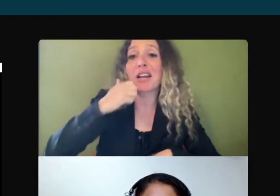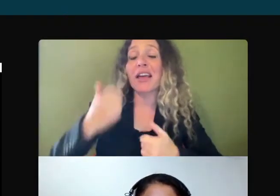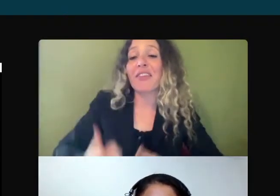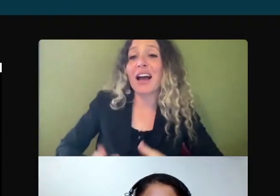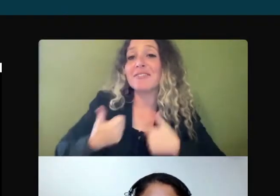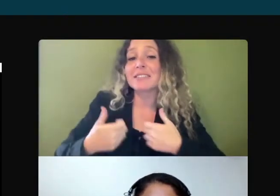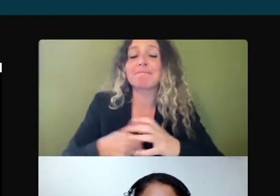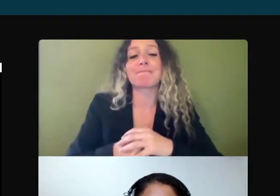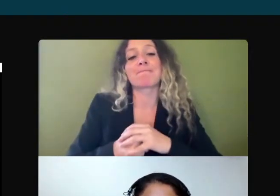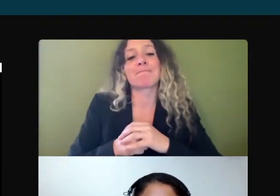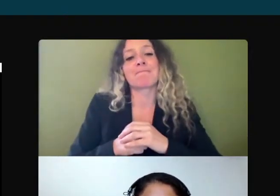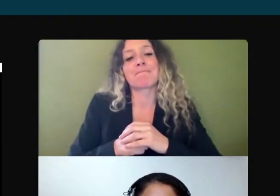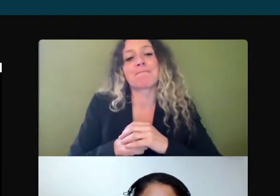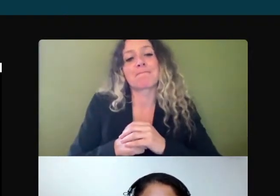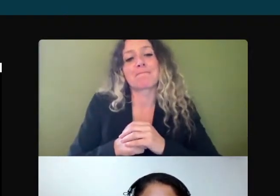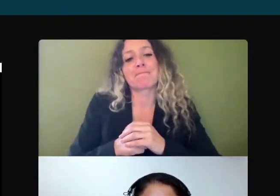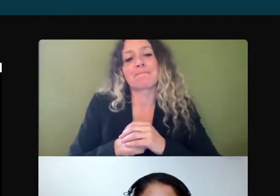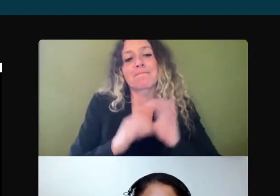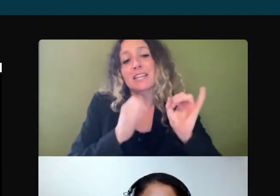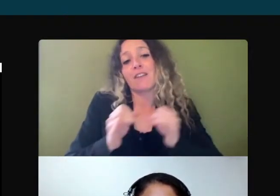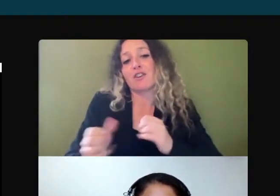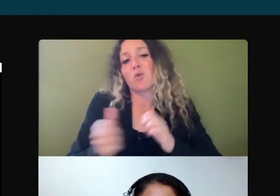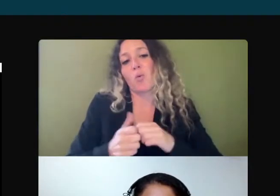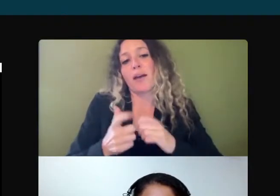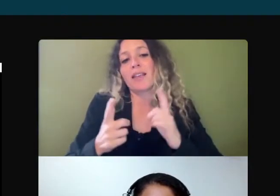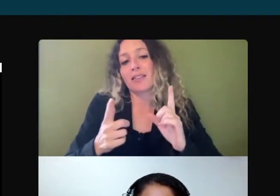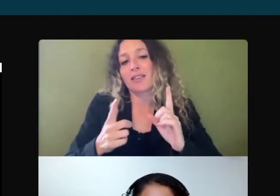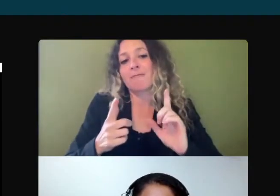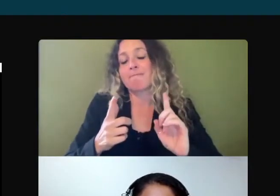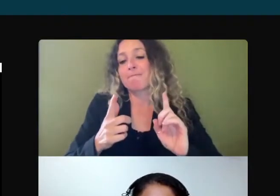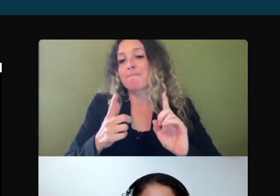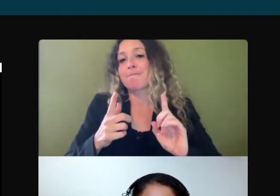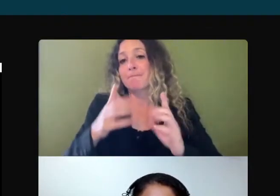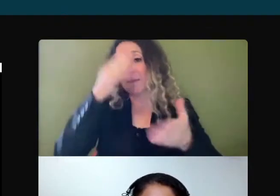An individual with dementia's attention will be impaired, which can make it more